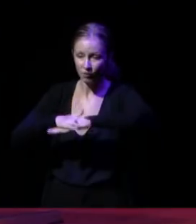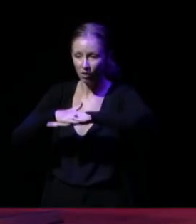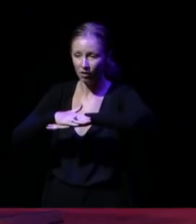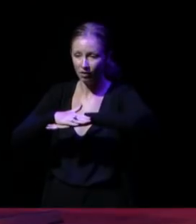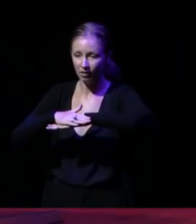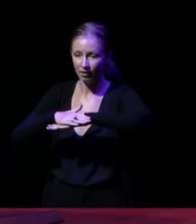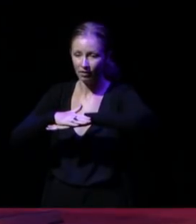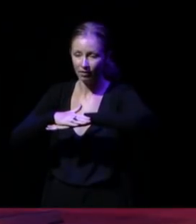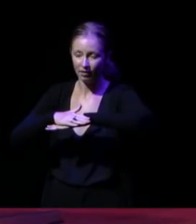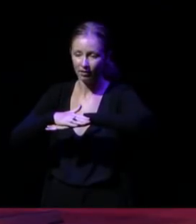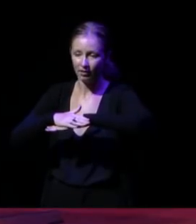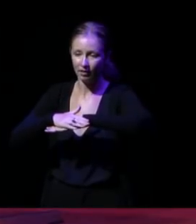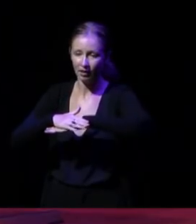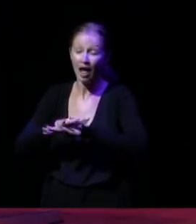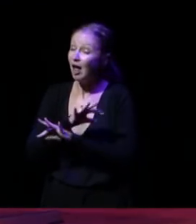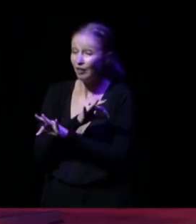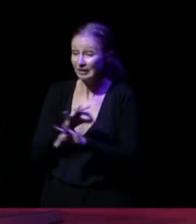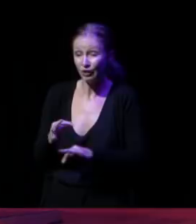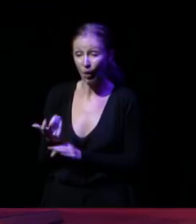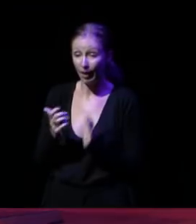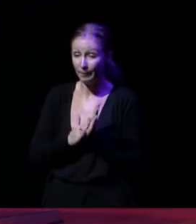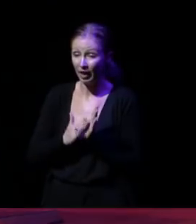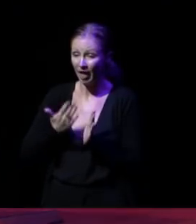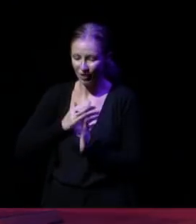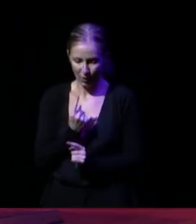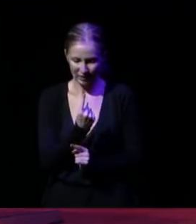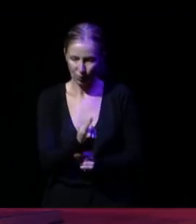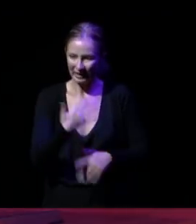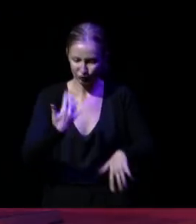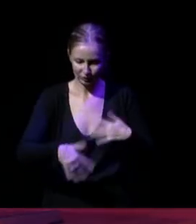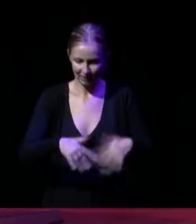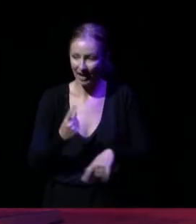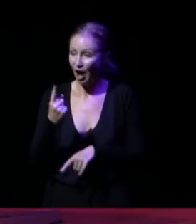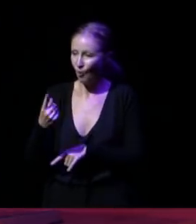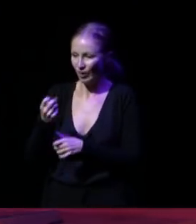There's no mother that wants one of their children to suffer and one to thrive. I don't know that mother.